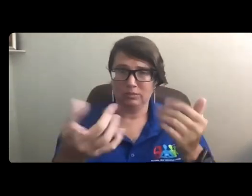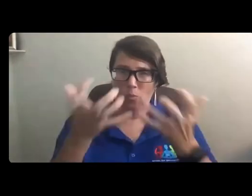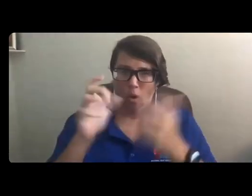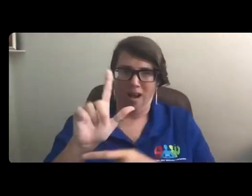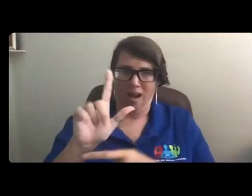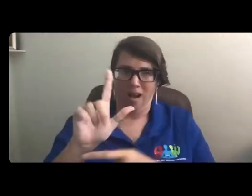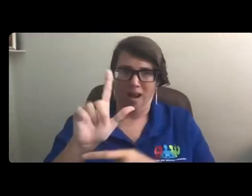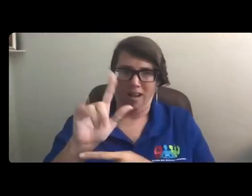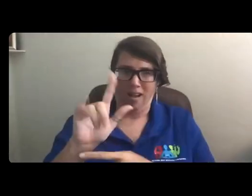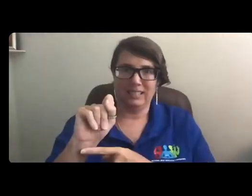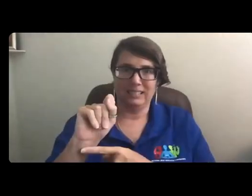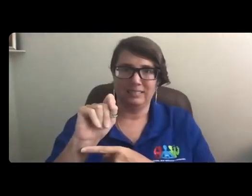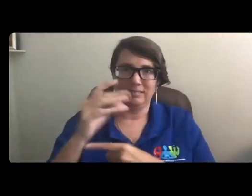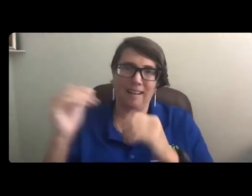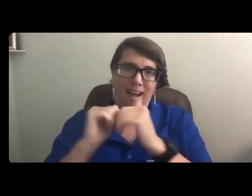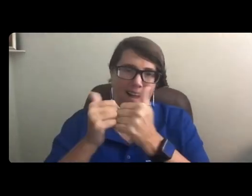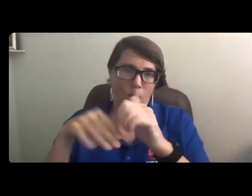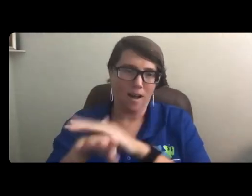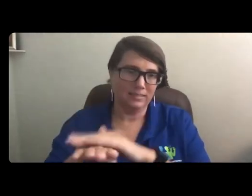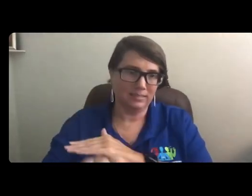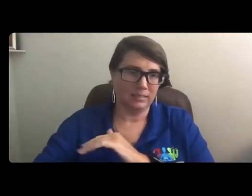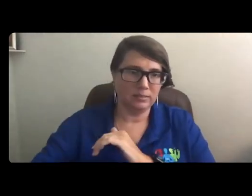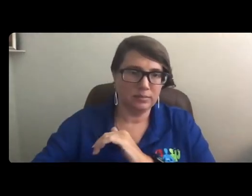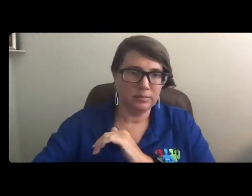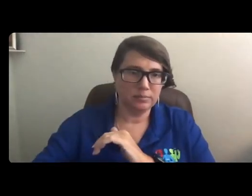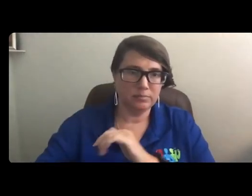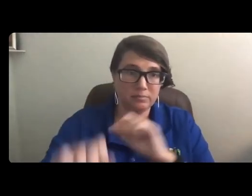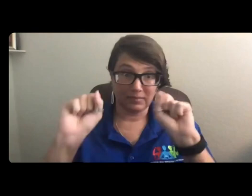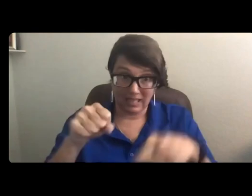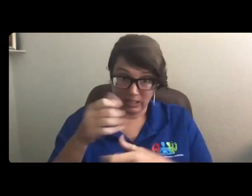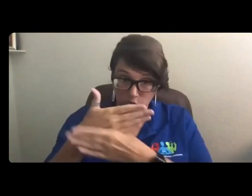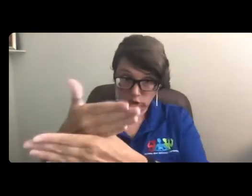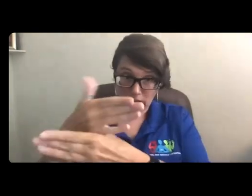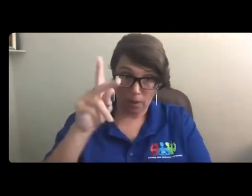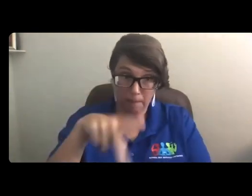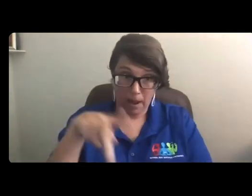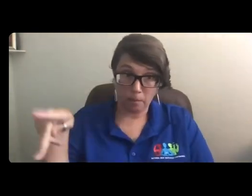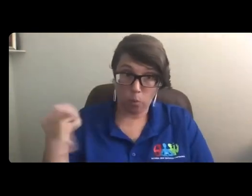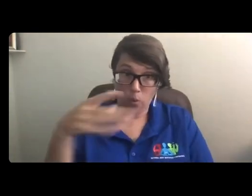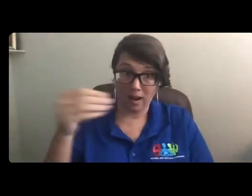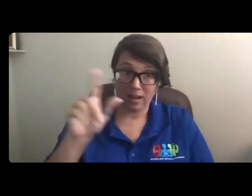Are their publications related to this information?